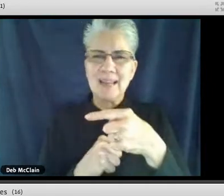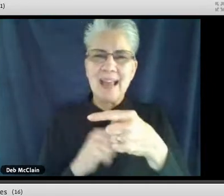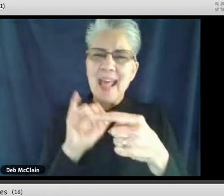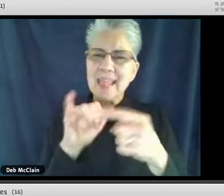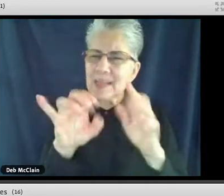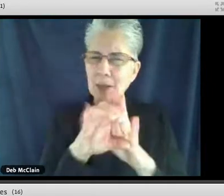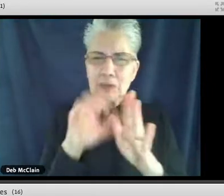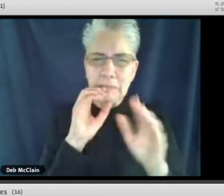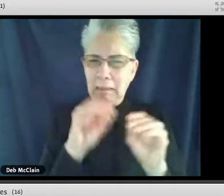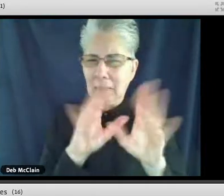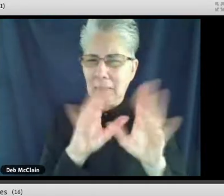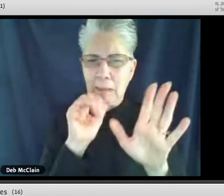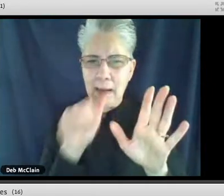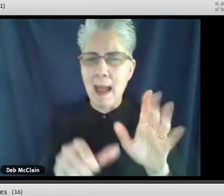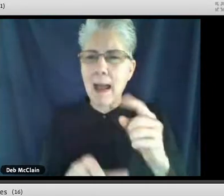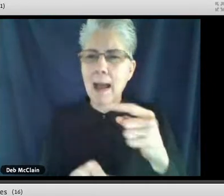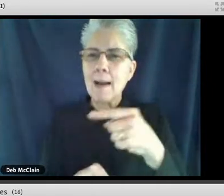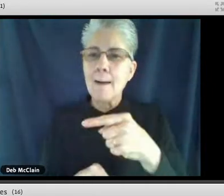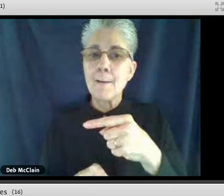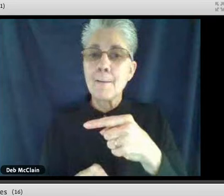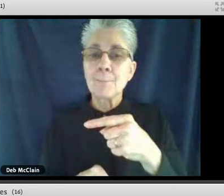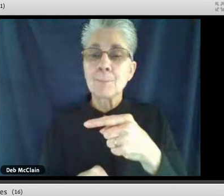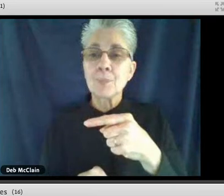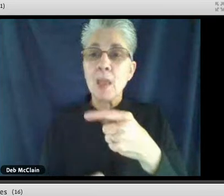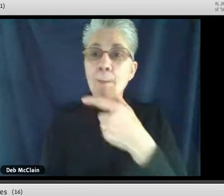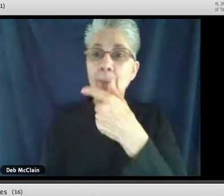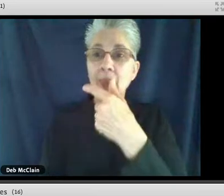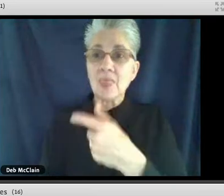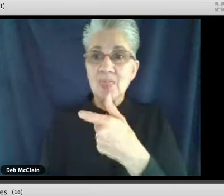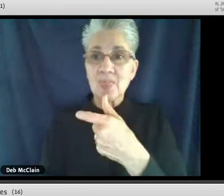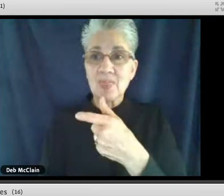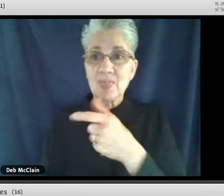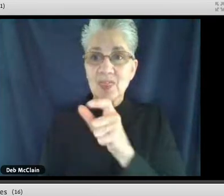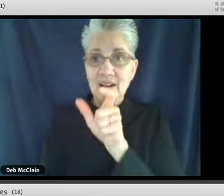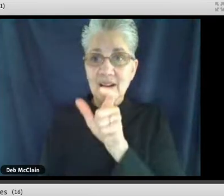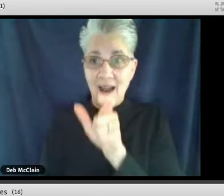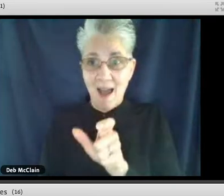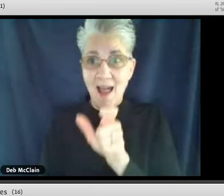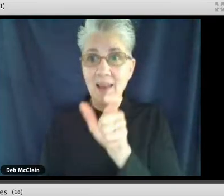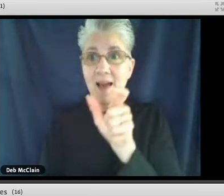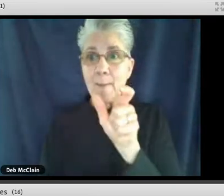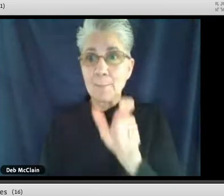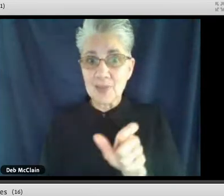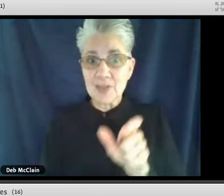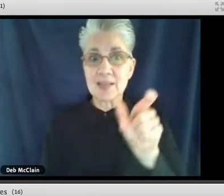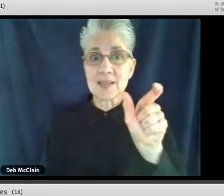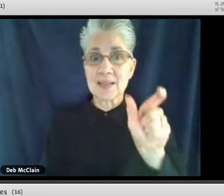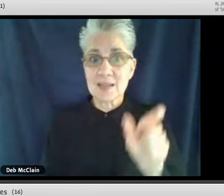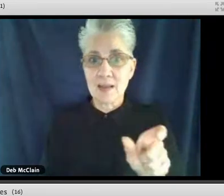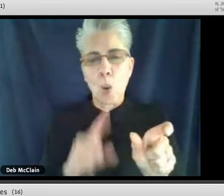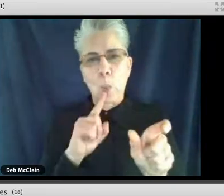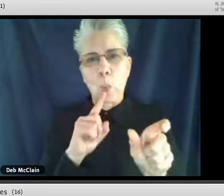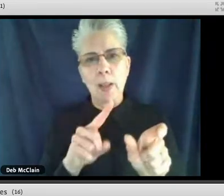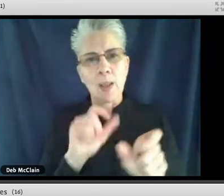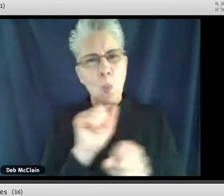but these three columns over here, I just love this, it's what's working, what went well, what...